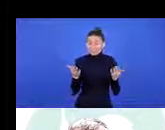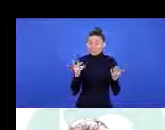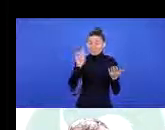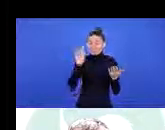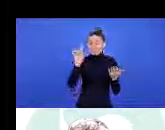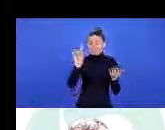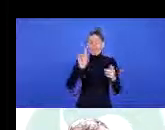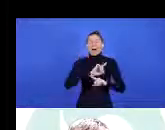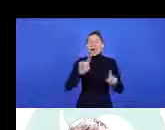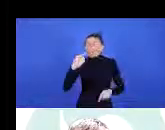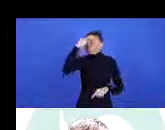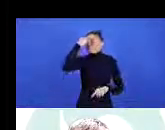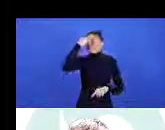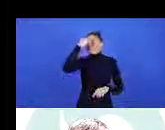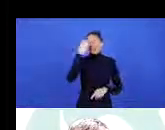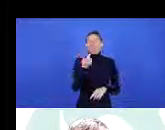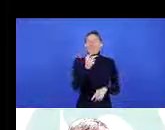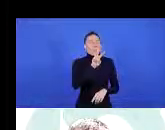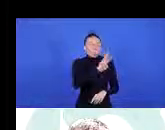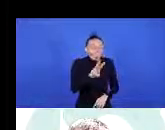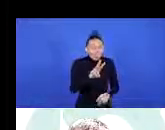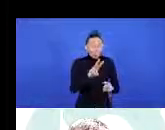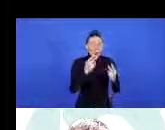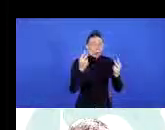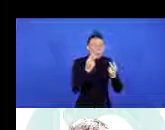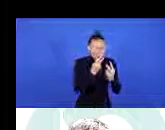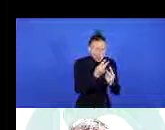it happens that you simply don't remember to search